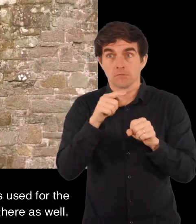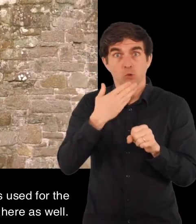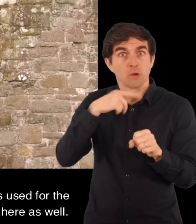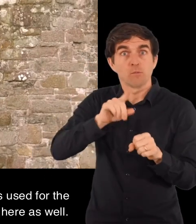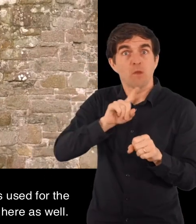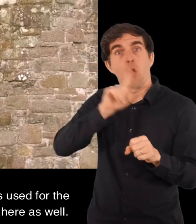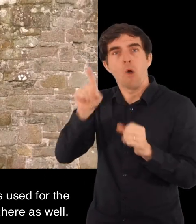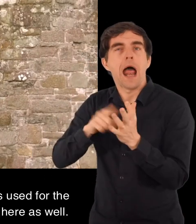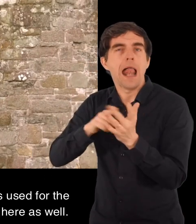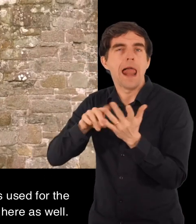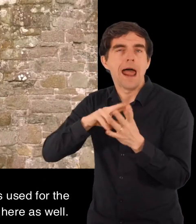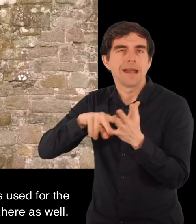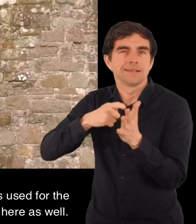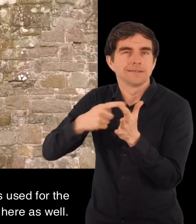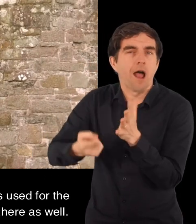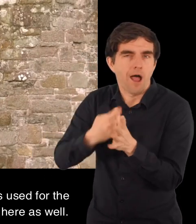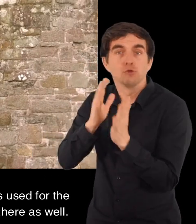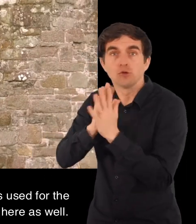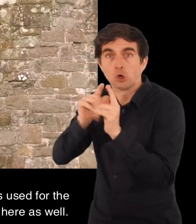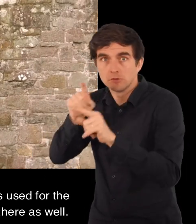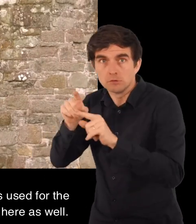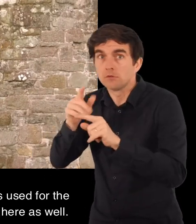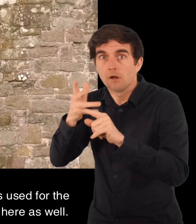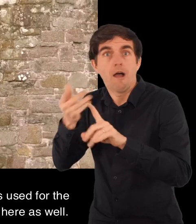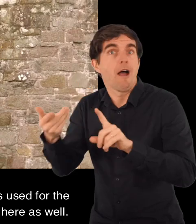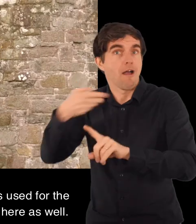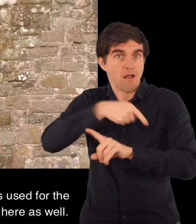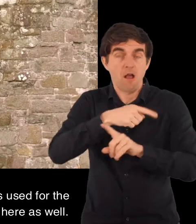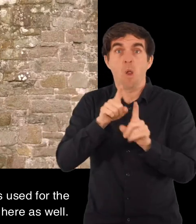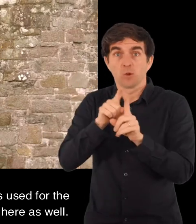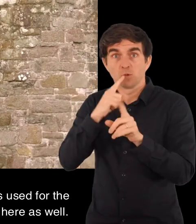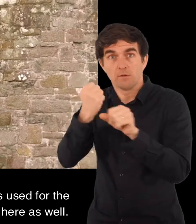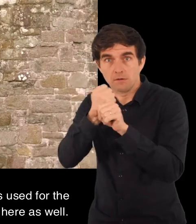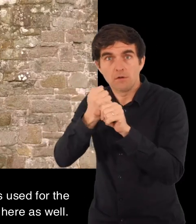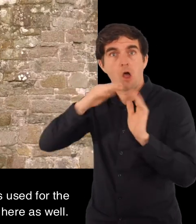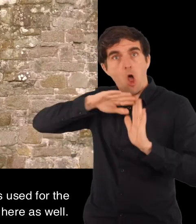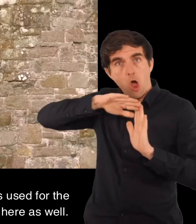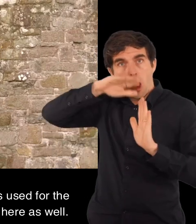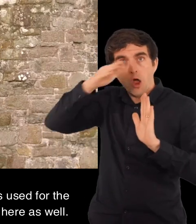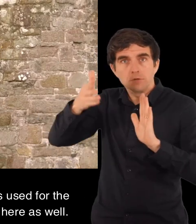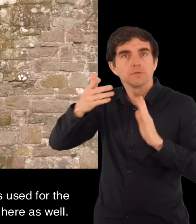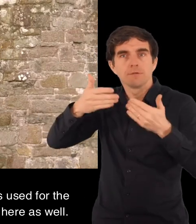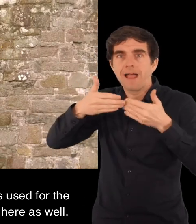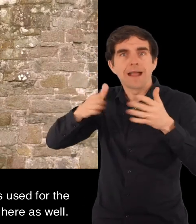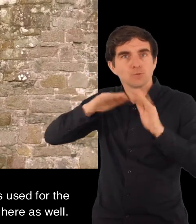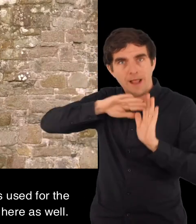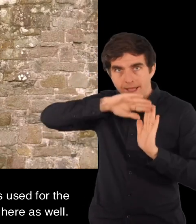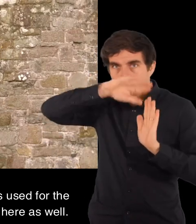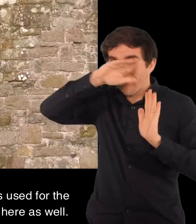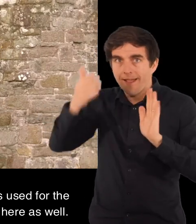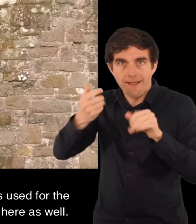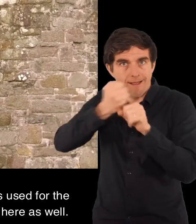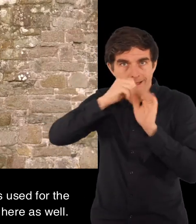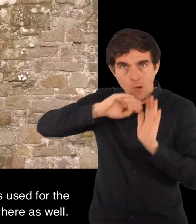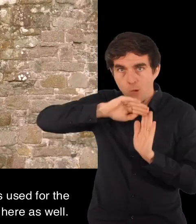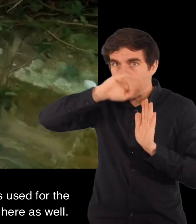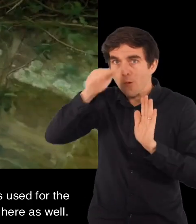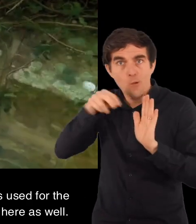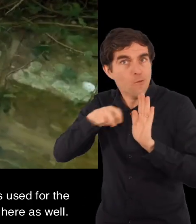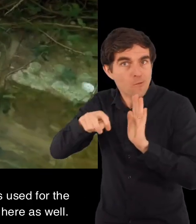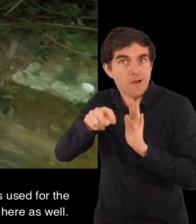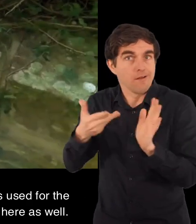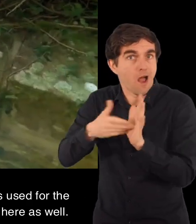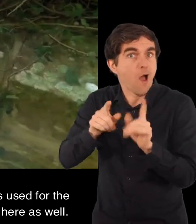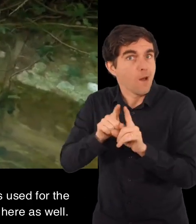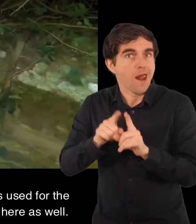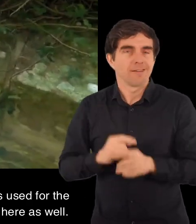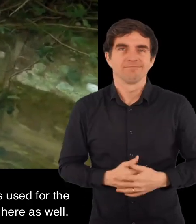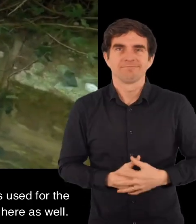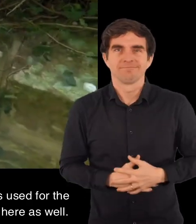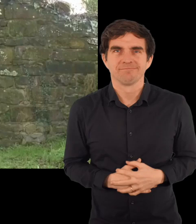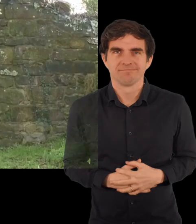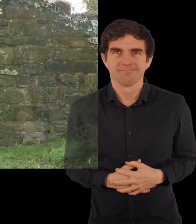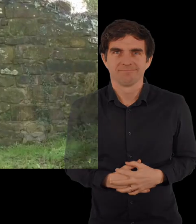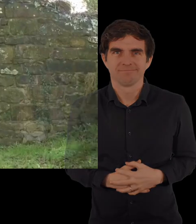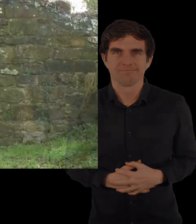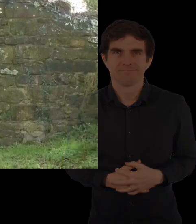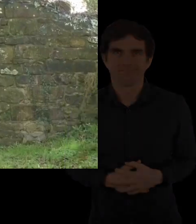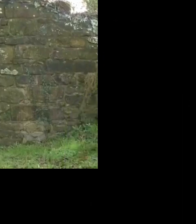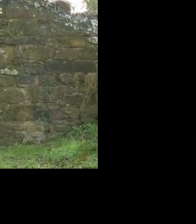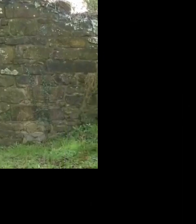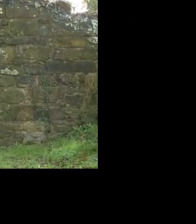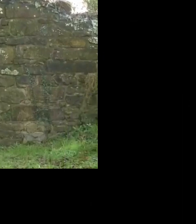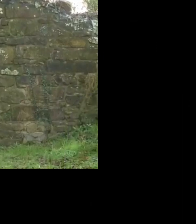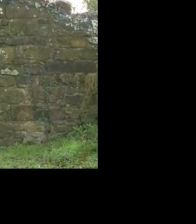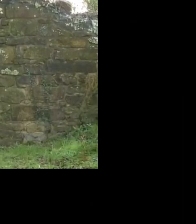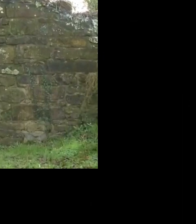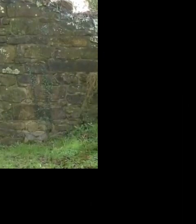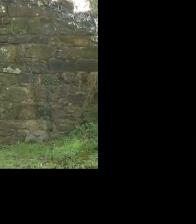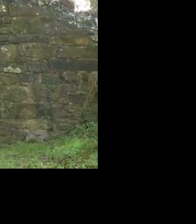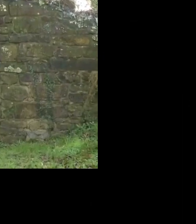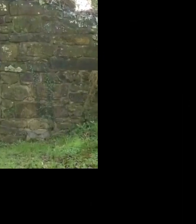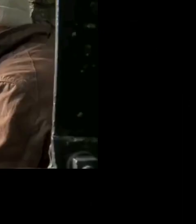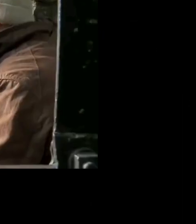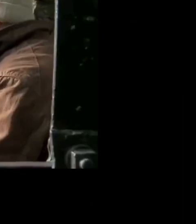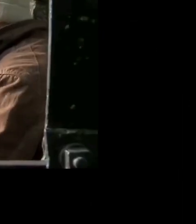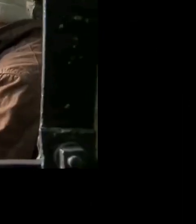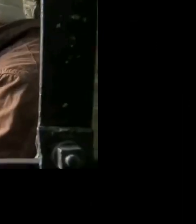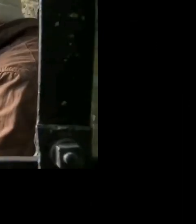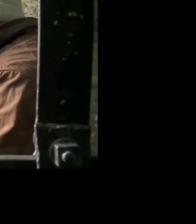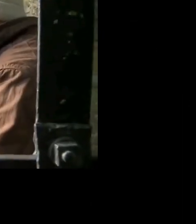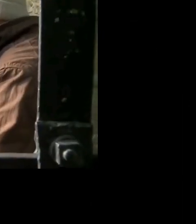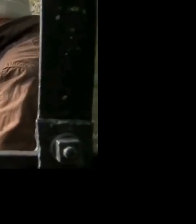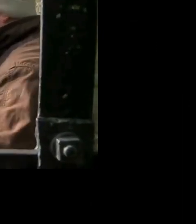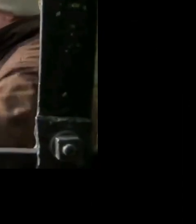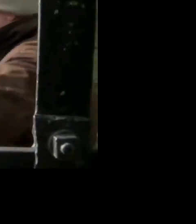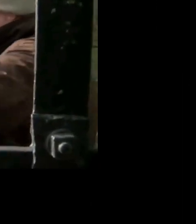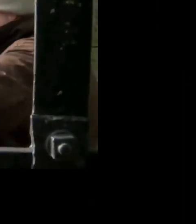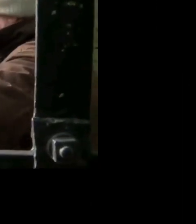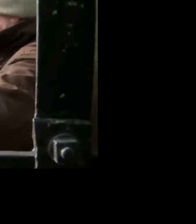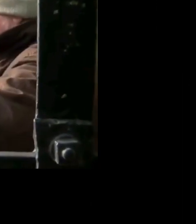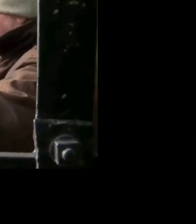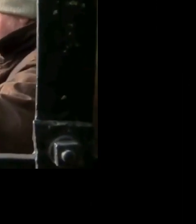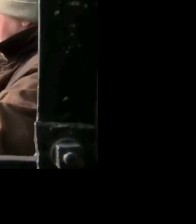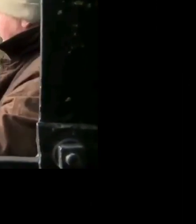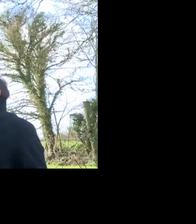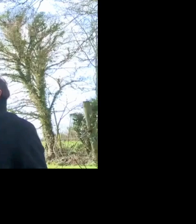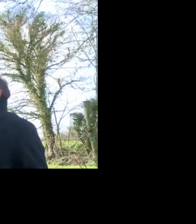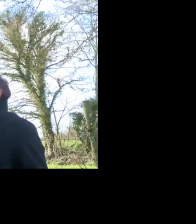church in Lisnaskea and it also was used for the building of the arch of the gateway here as well.